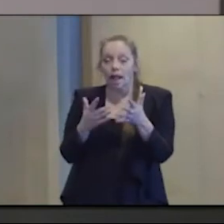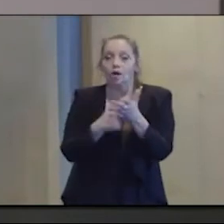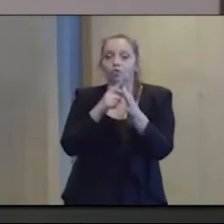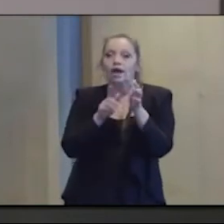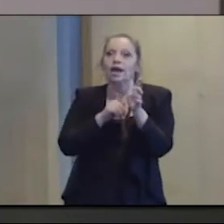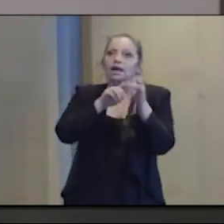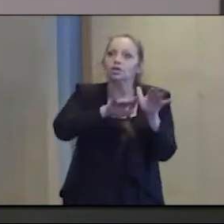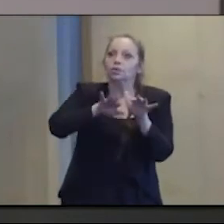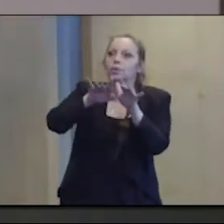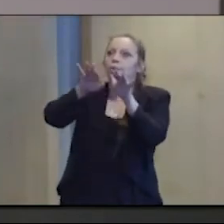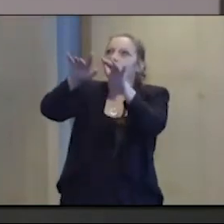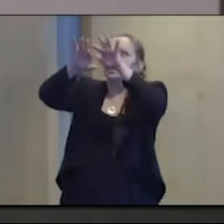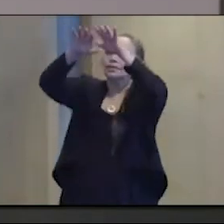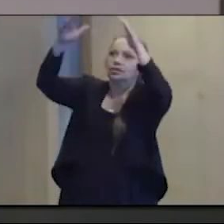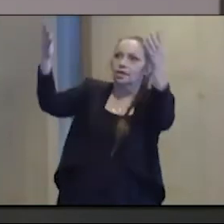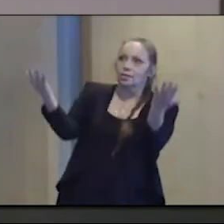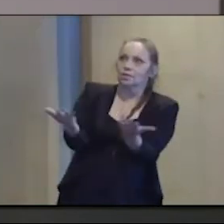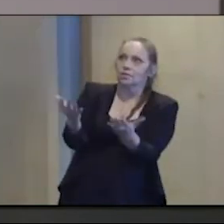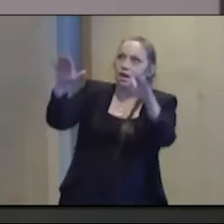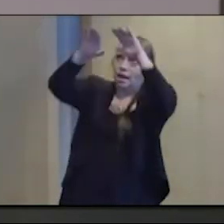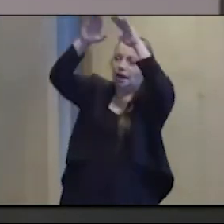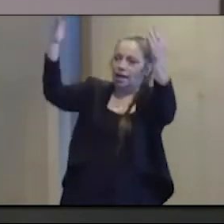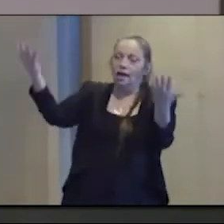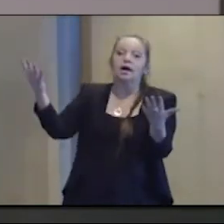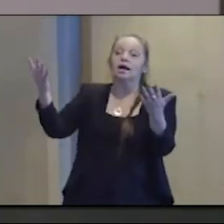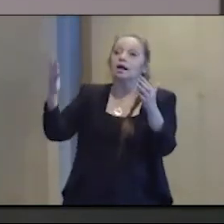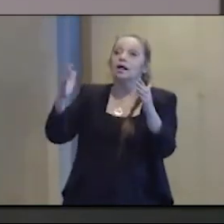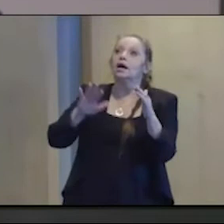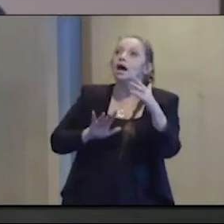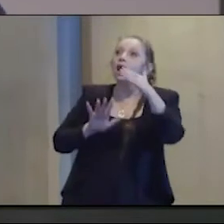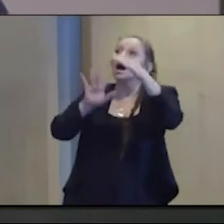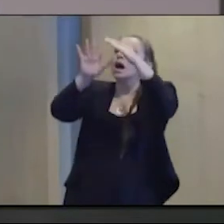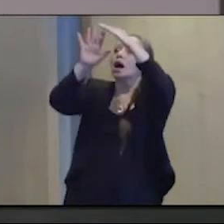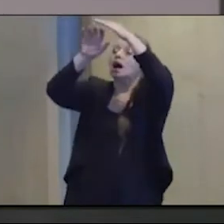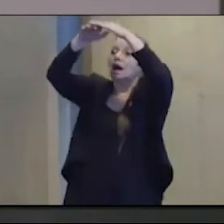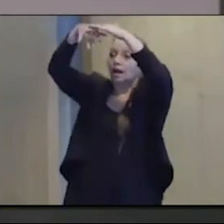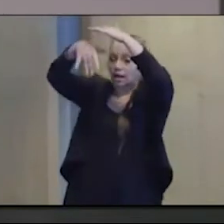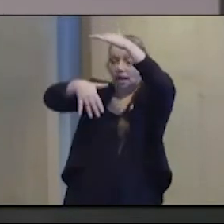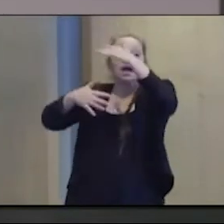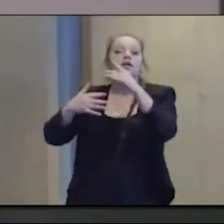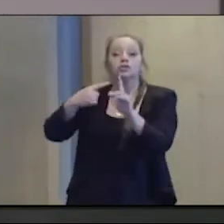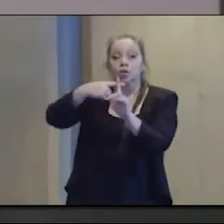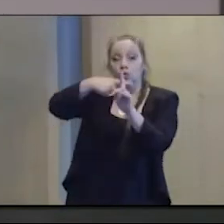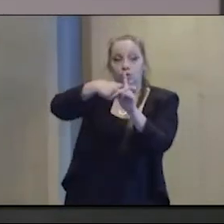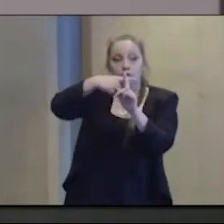and then the atmosphere traps the outgoing radiation, increasing temperature. It was